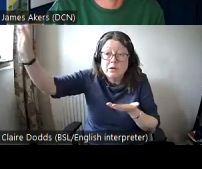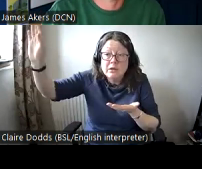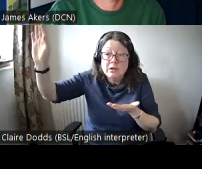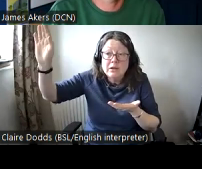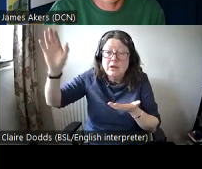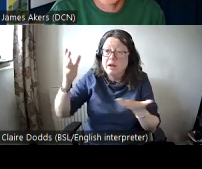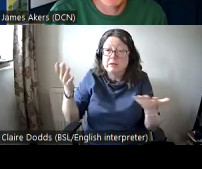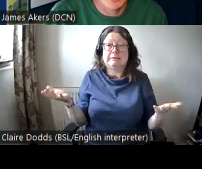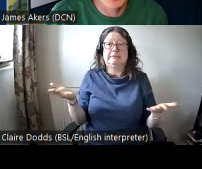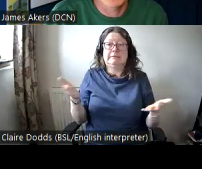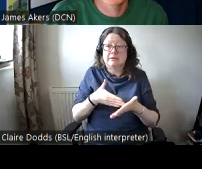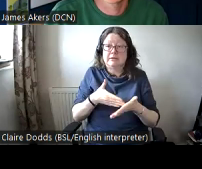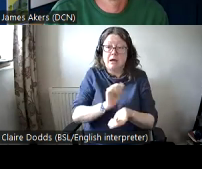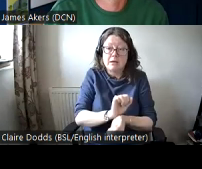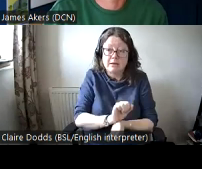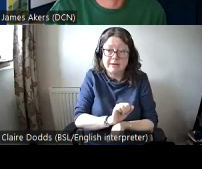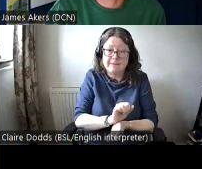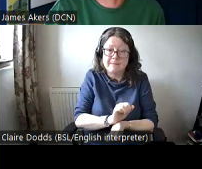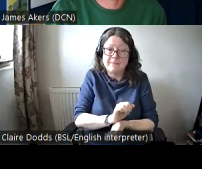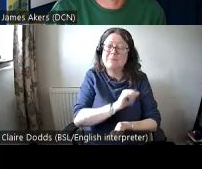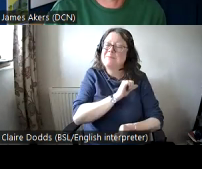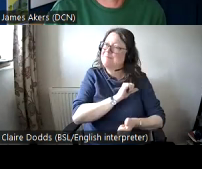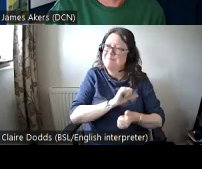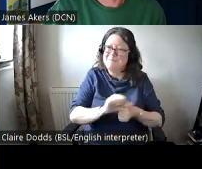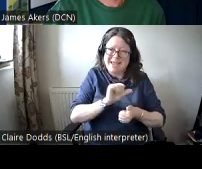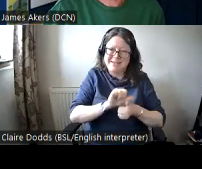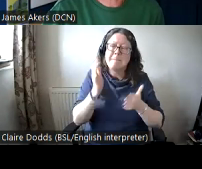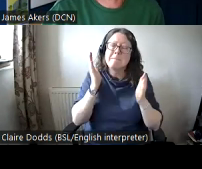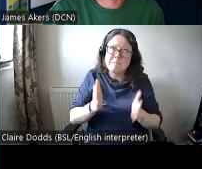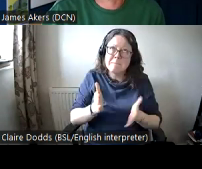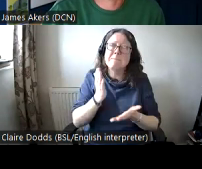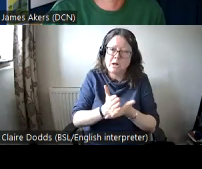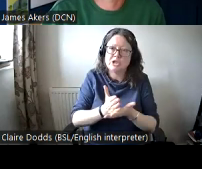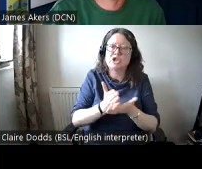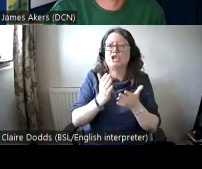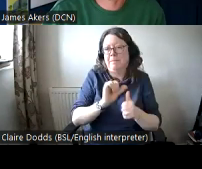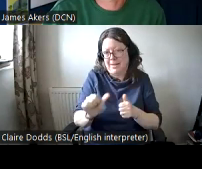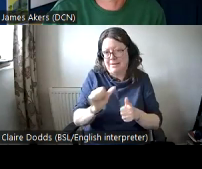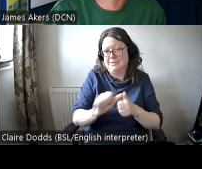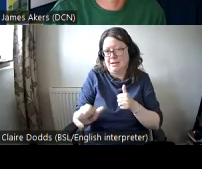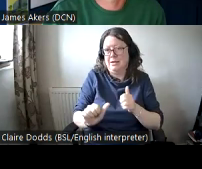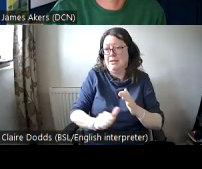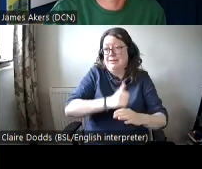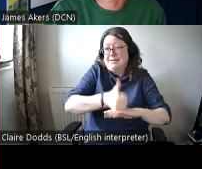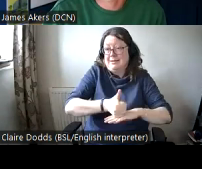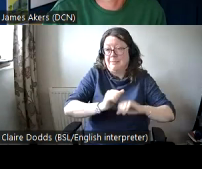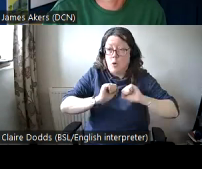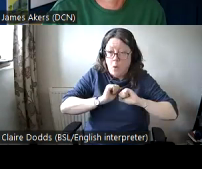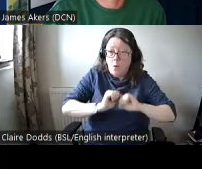I highly recommend that because what you can do is that you can have one level where-- sorry.